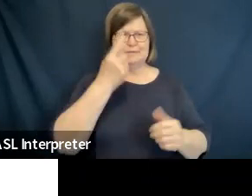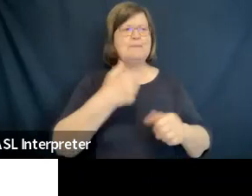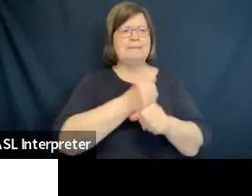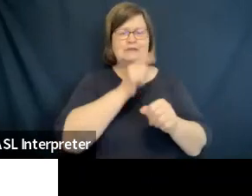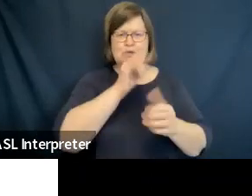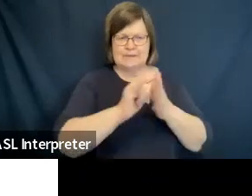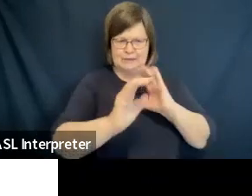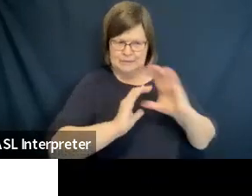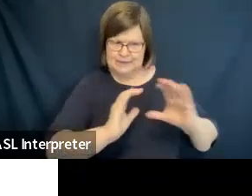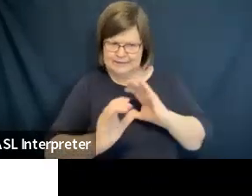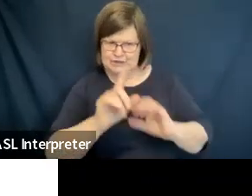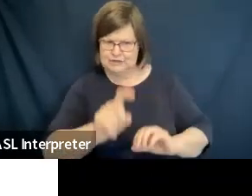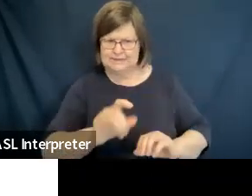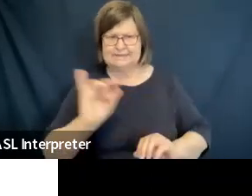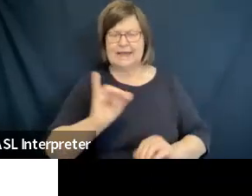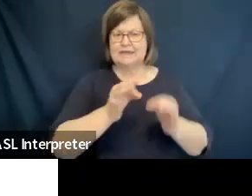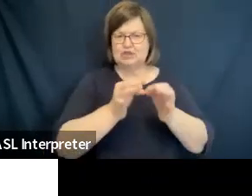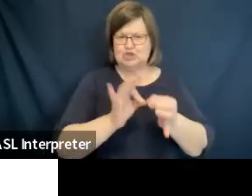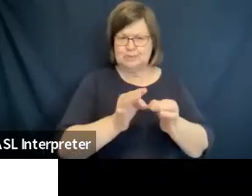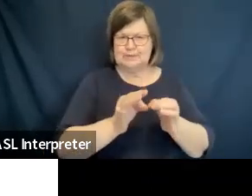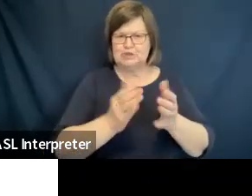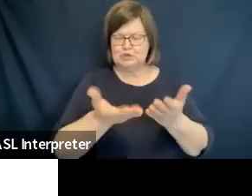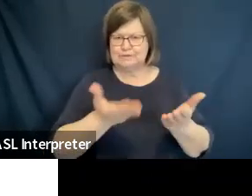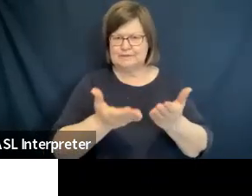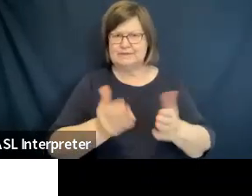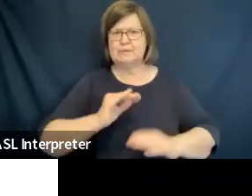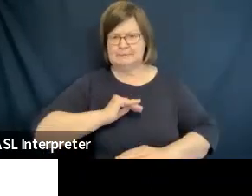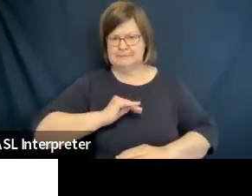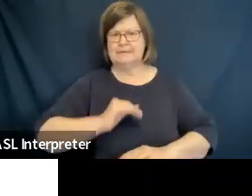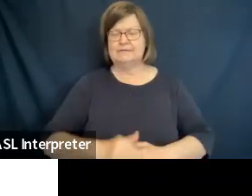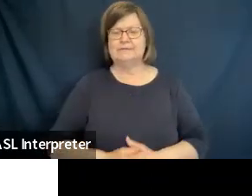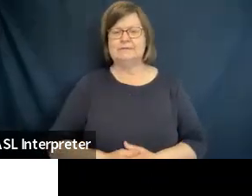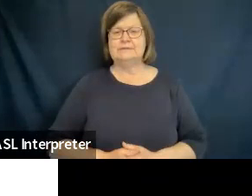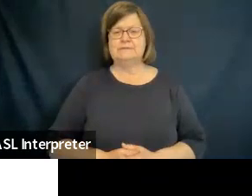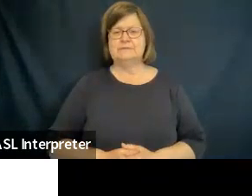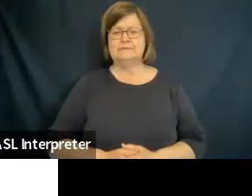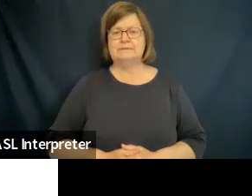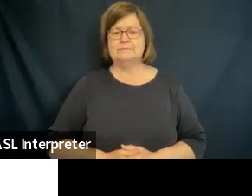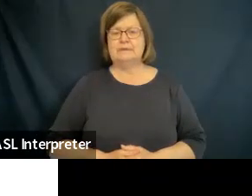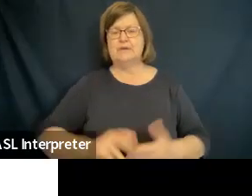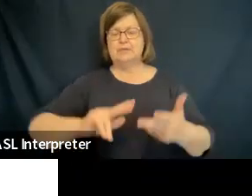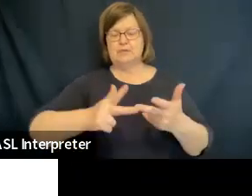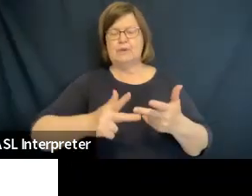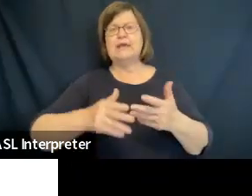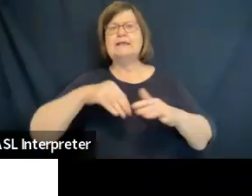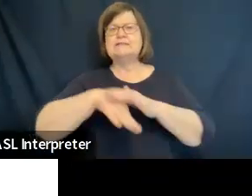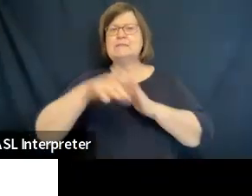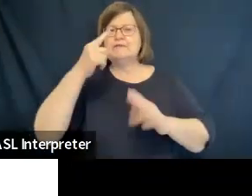communication needs such as interpreting services are being met. Third, accessible facilities,